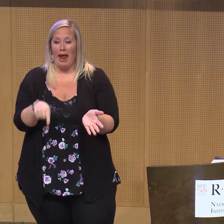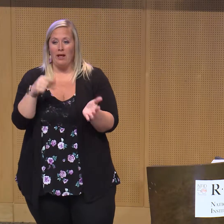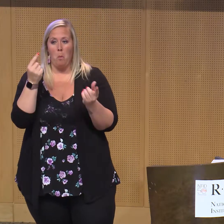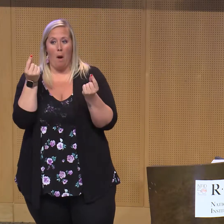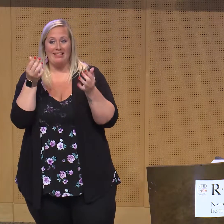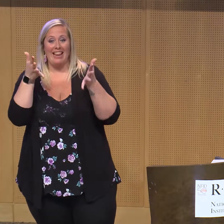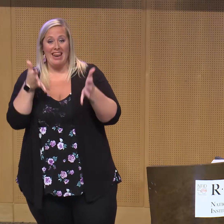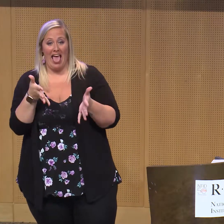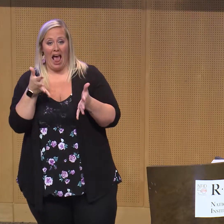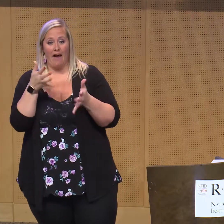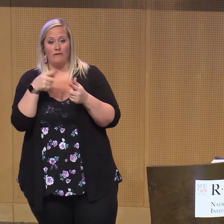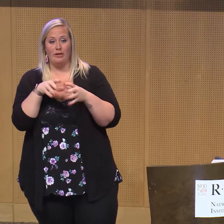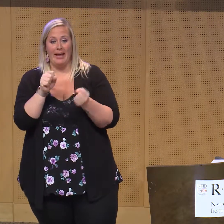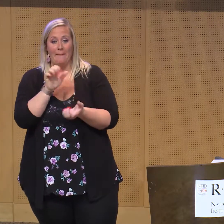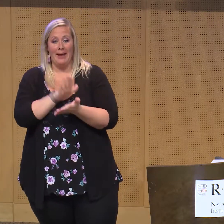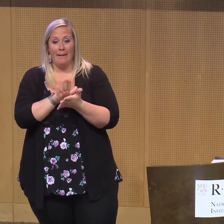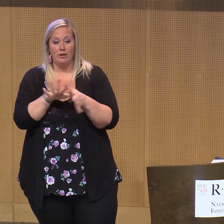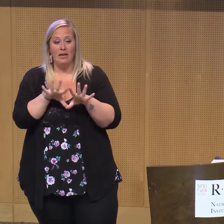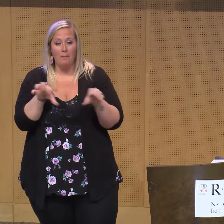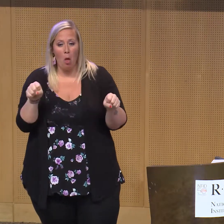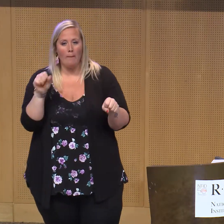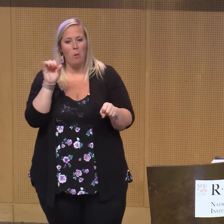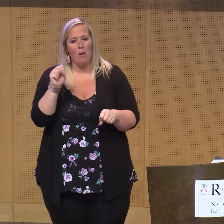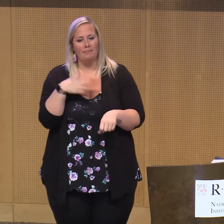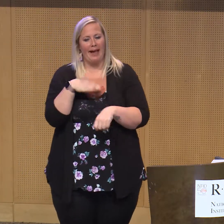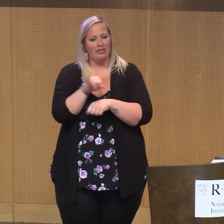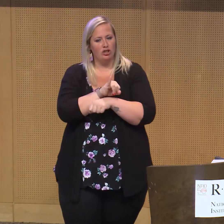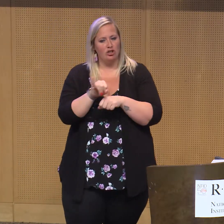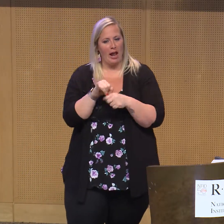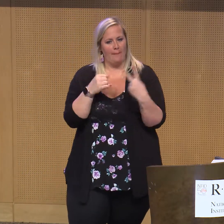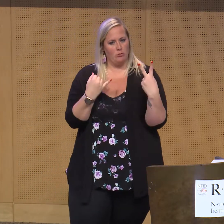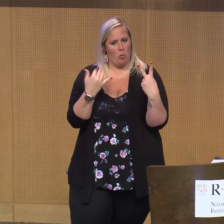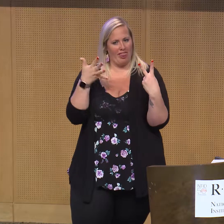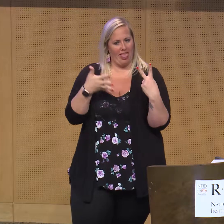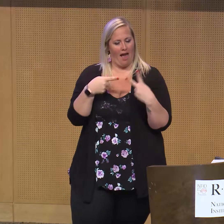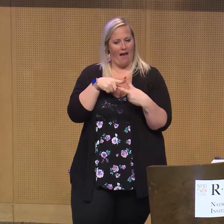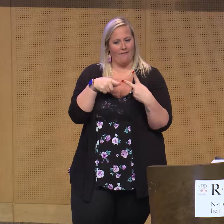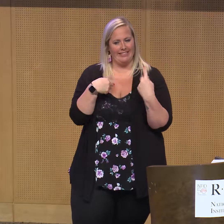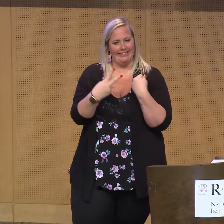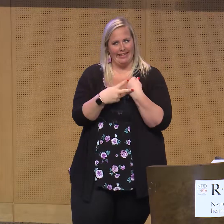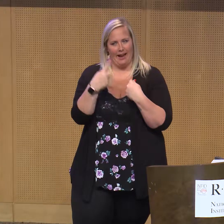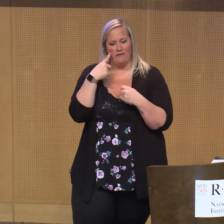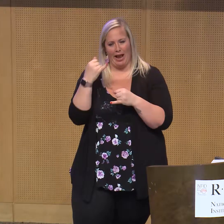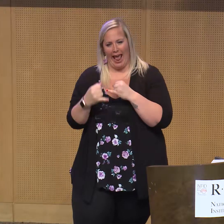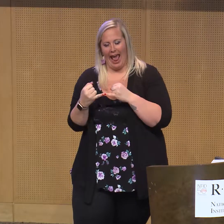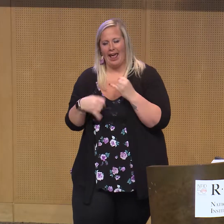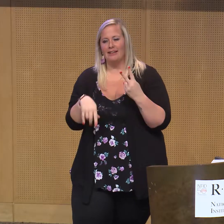I had to complete my internship in order to get my diploma and officially graduate, and I had